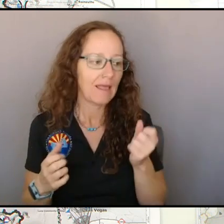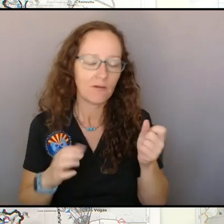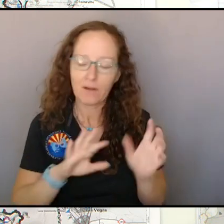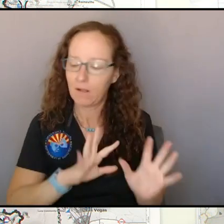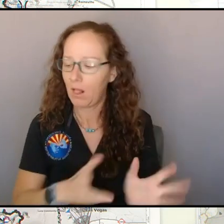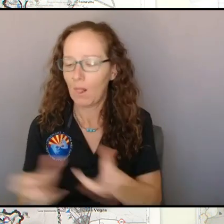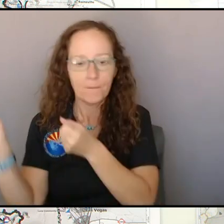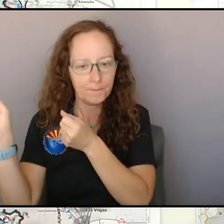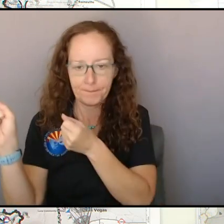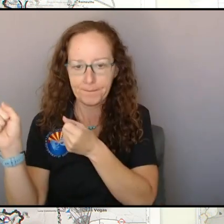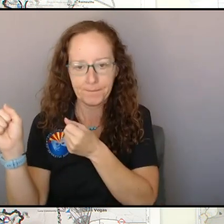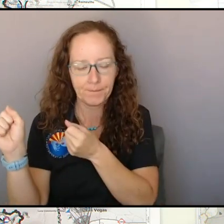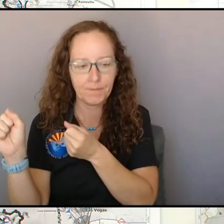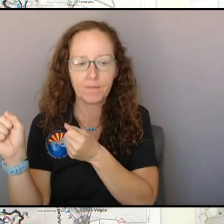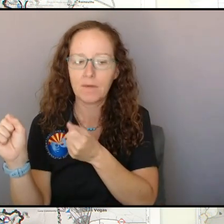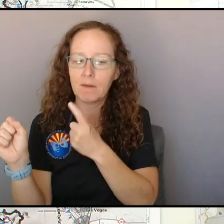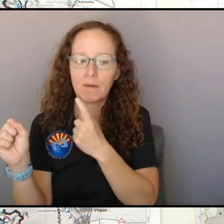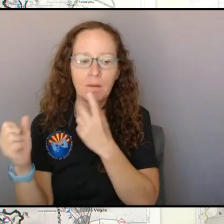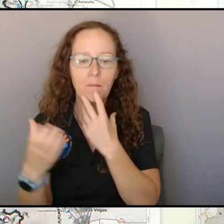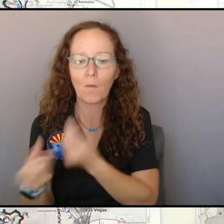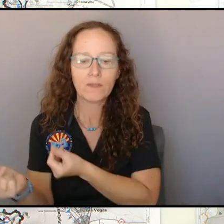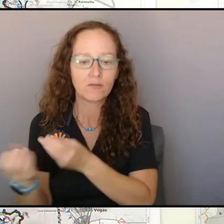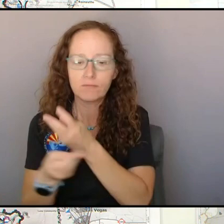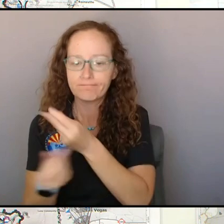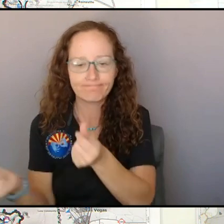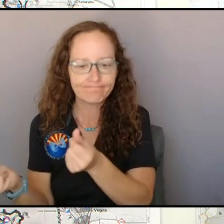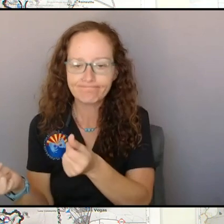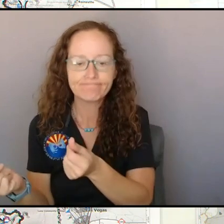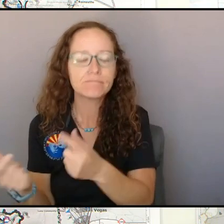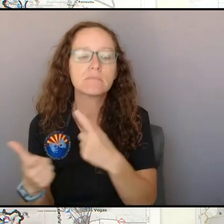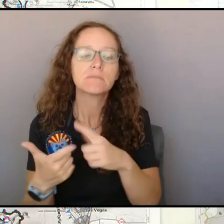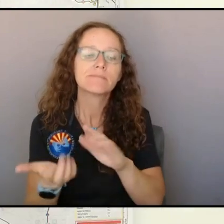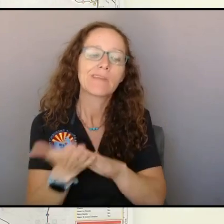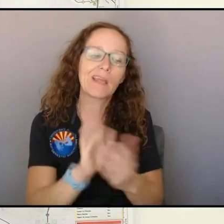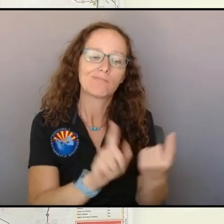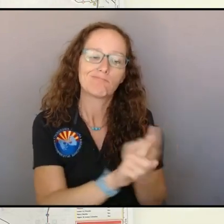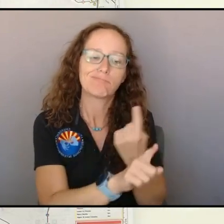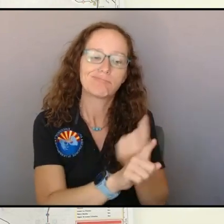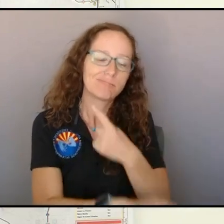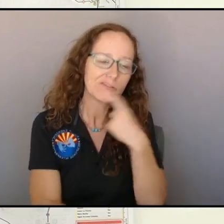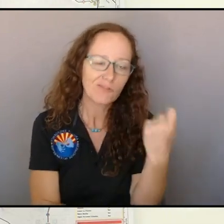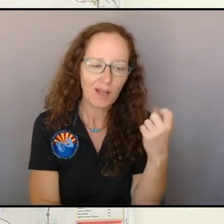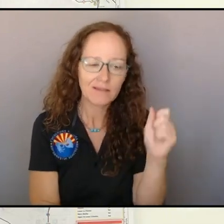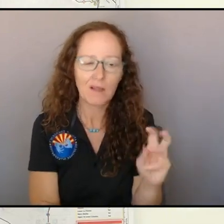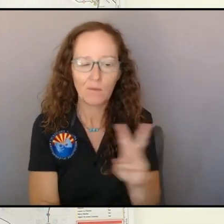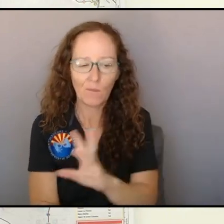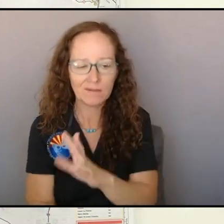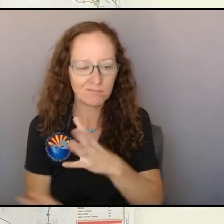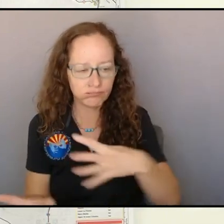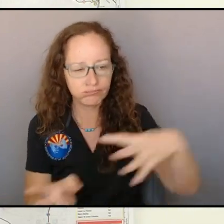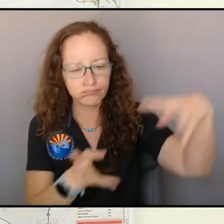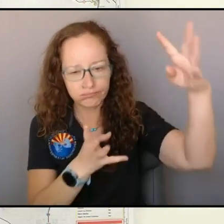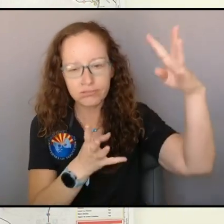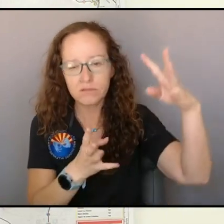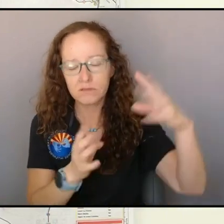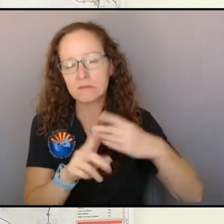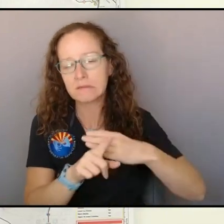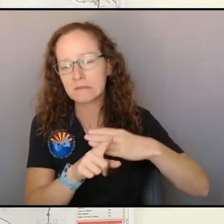back to that typical dry, southwest pattern with warmer temperatures and stronger winds. So that right there